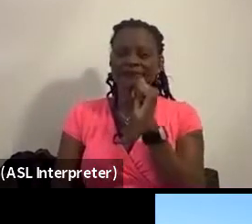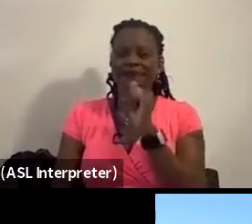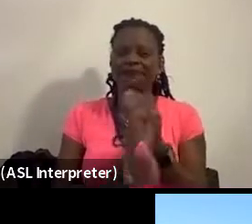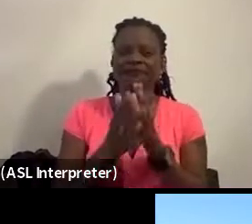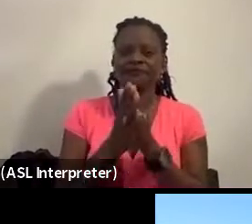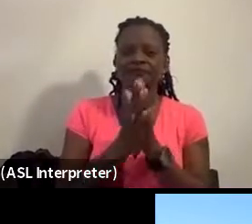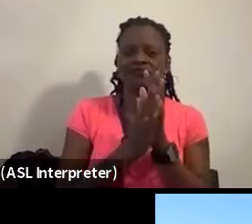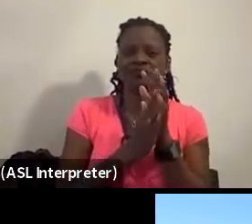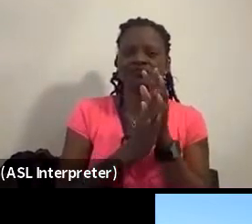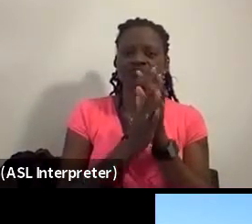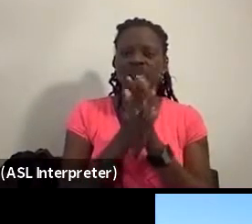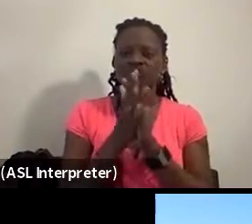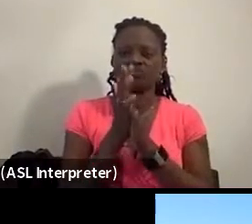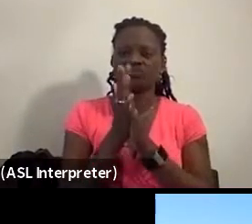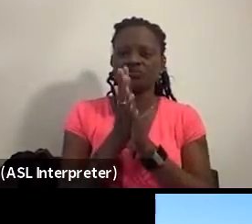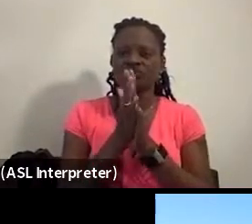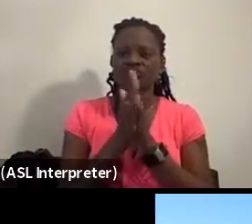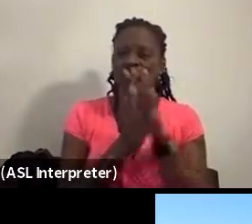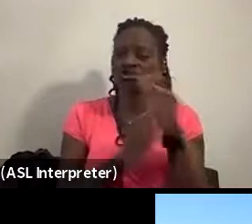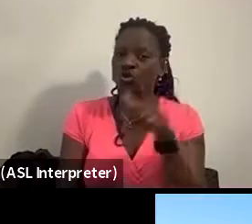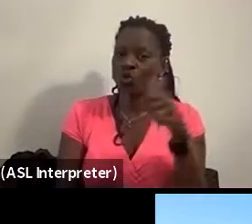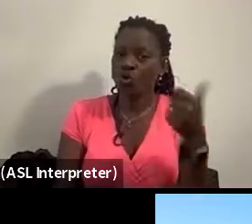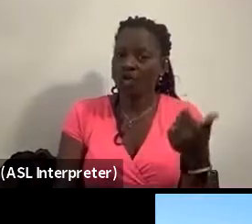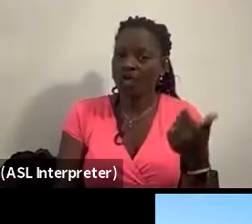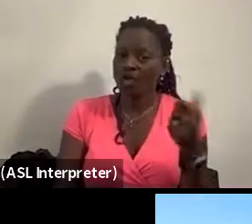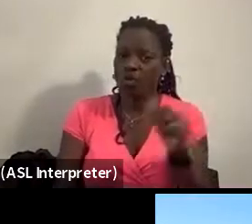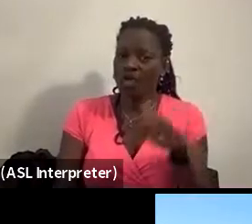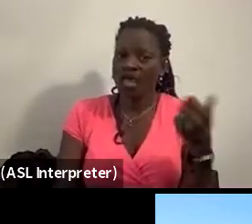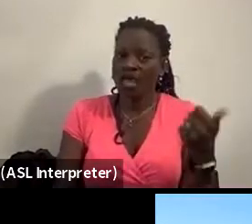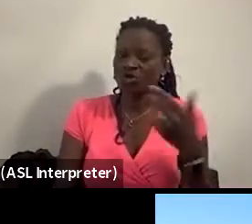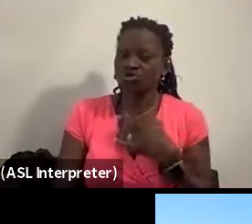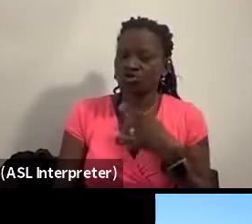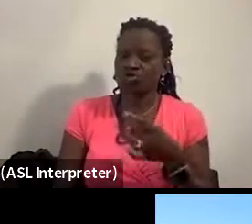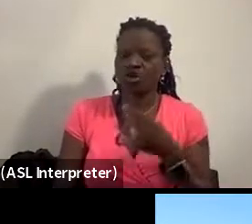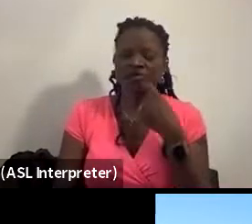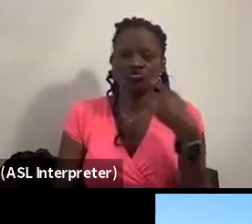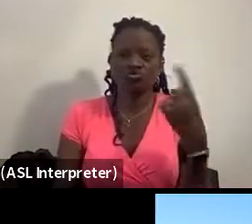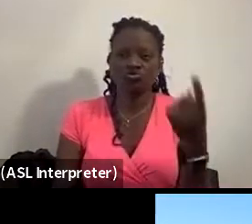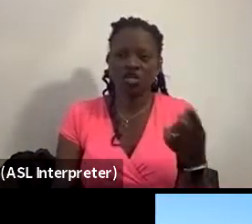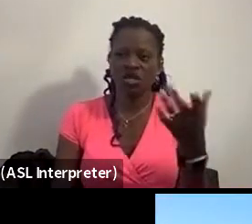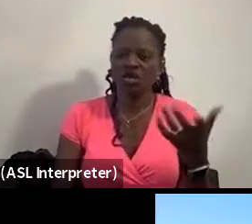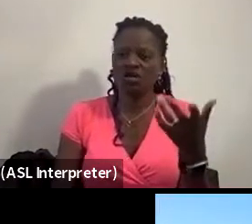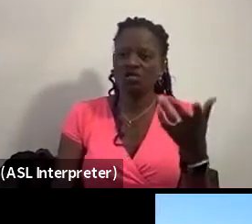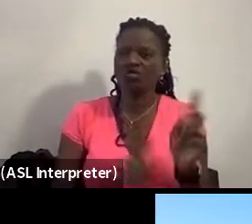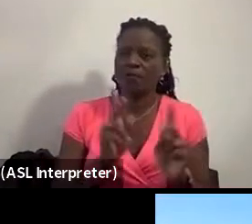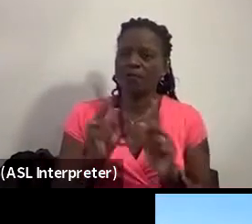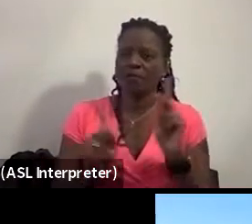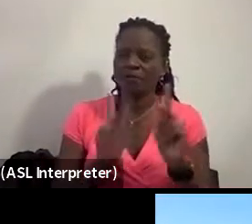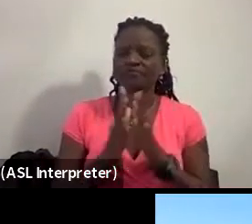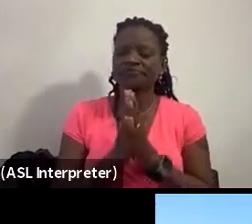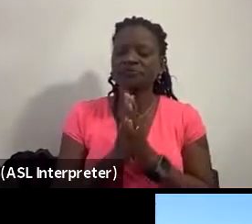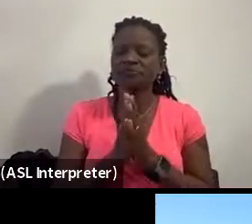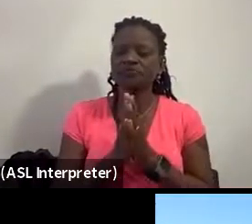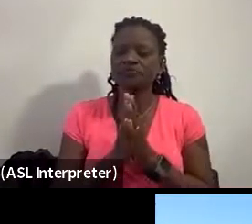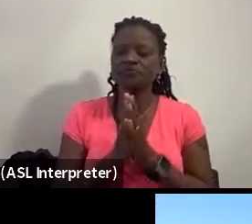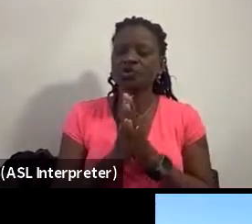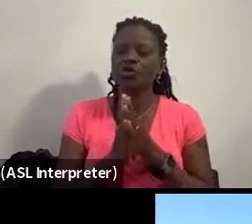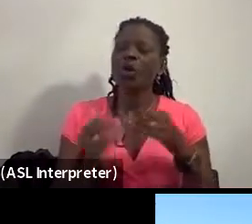What else do you have to share and what else would you like to let people know? Yeah, no problem. I mean, I hope that maybe some of them will come up in questions.